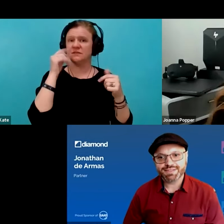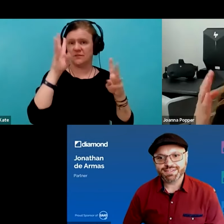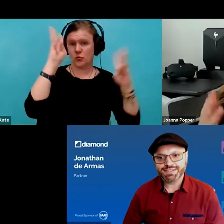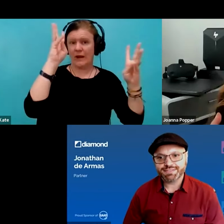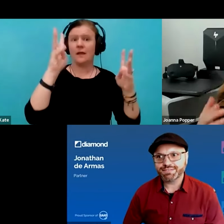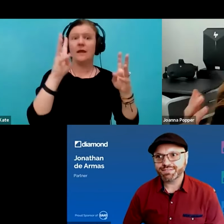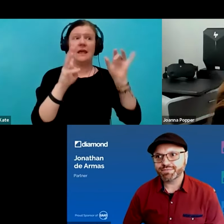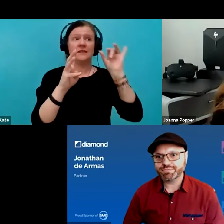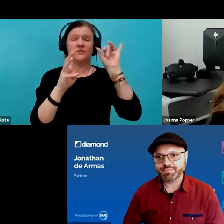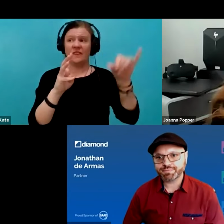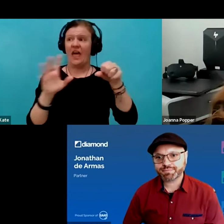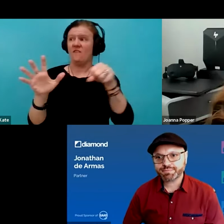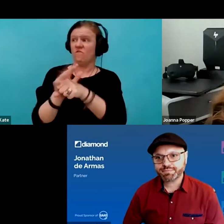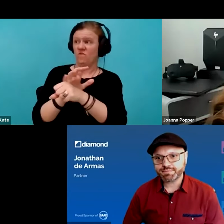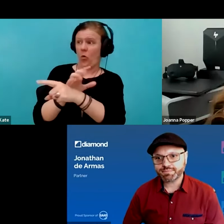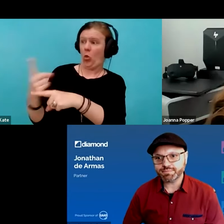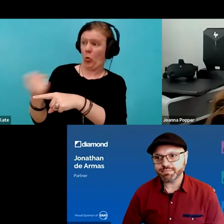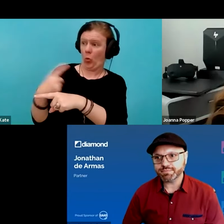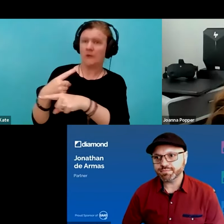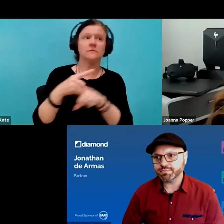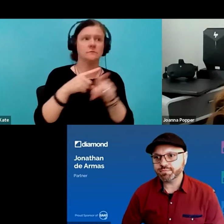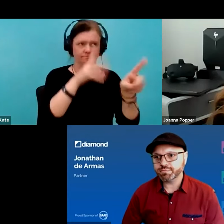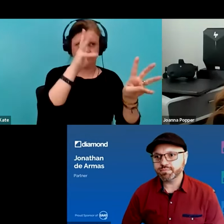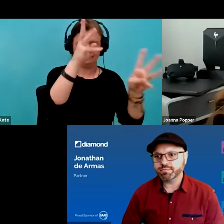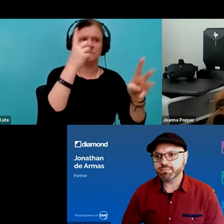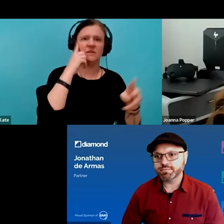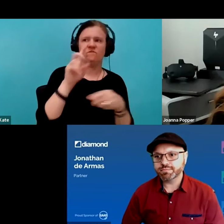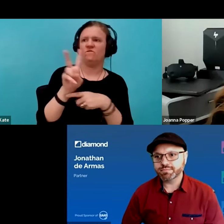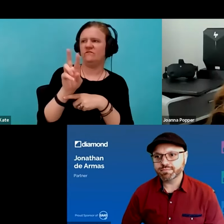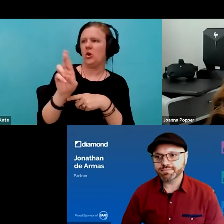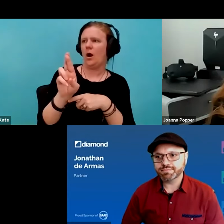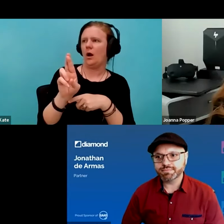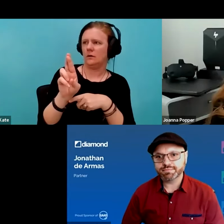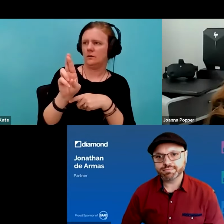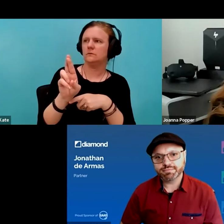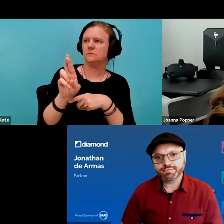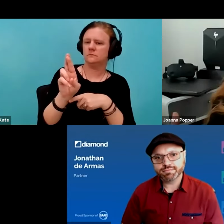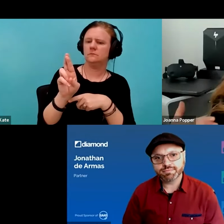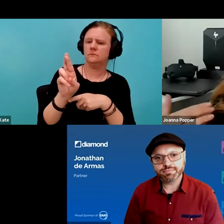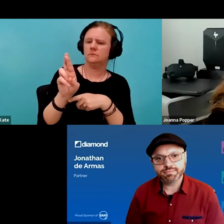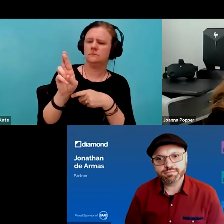that entire experience is designed using the power of virtual reality to to have